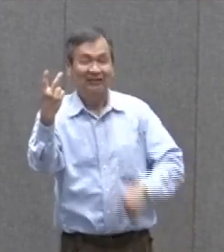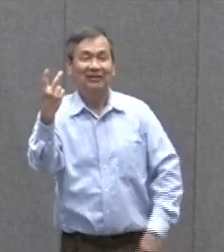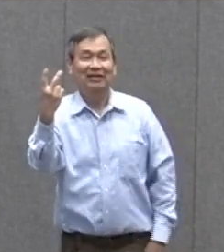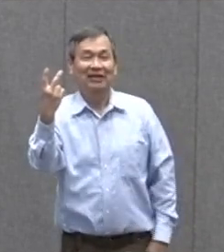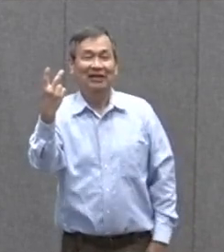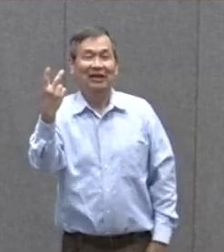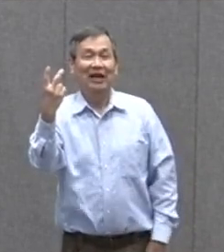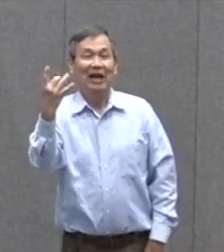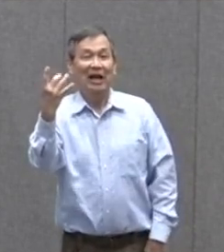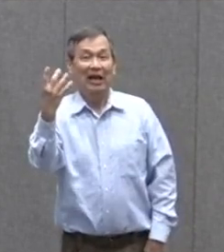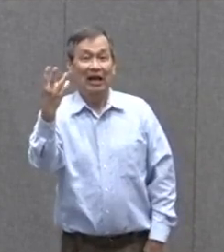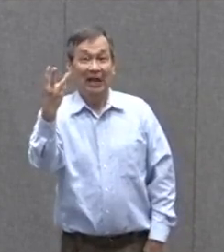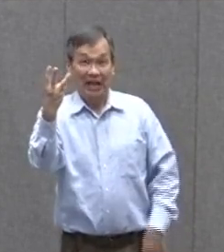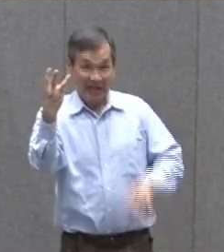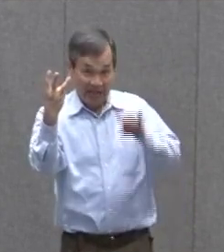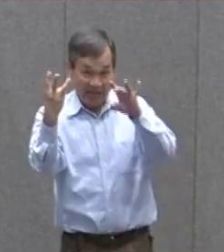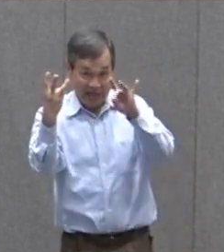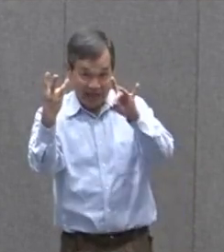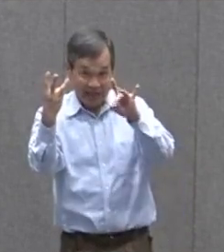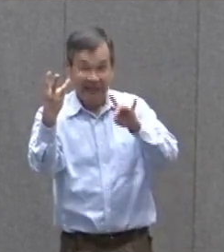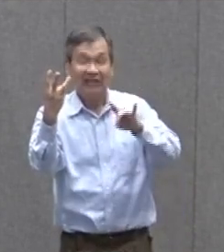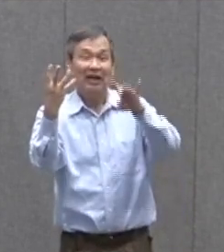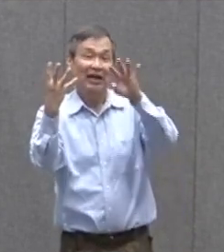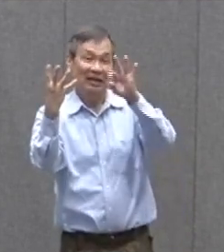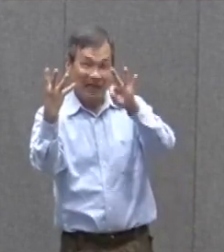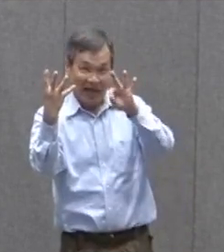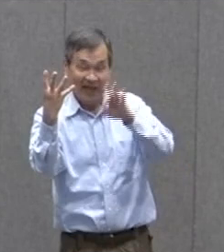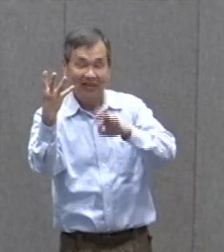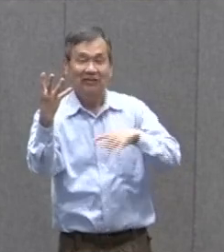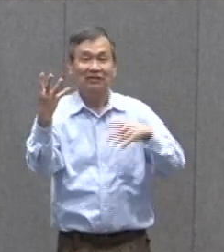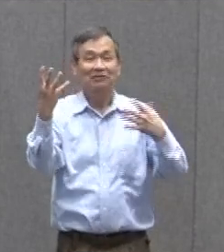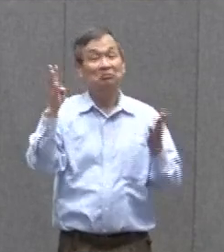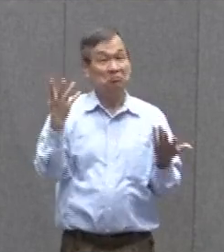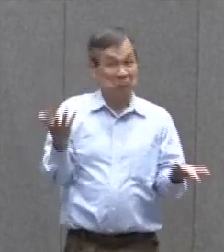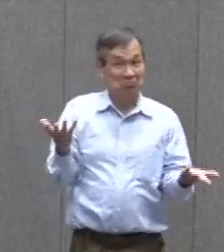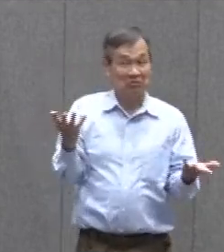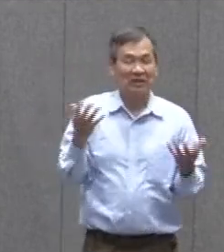eight, nine. Now I'm going to write that on the board.